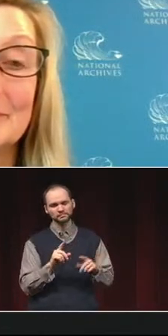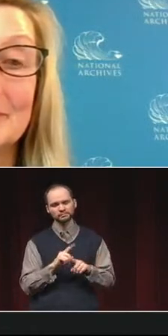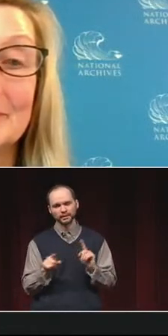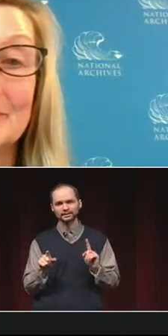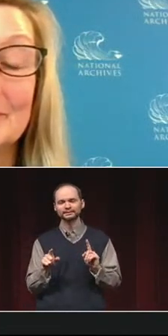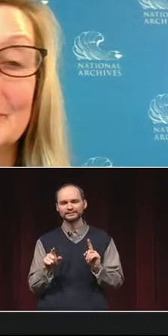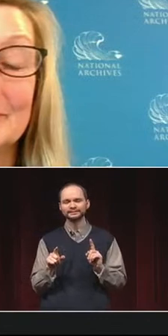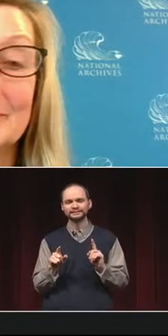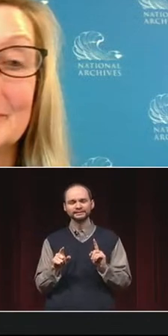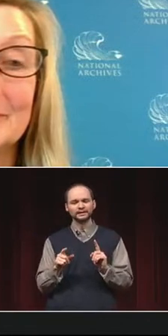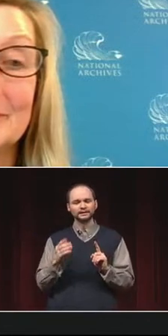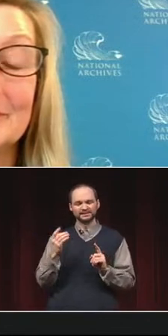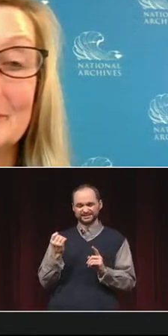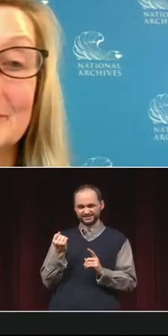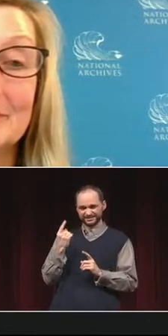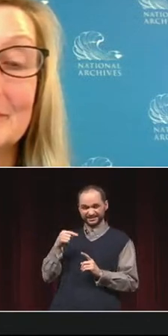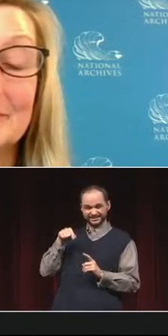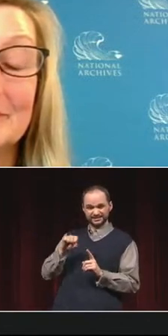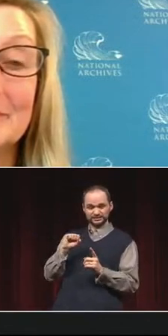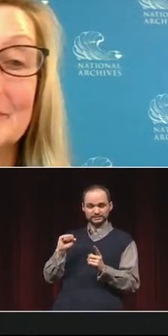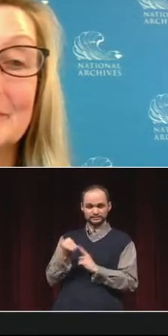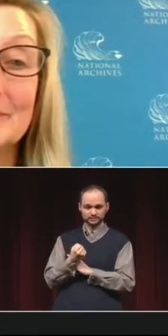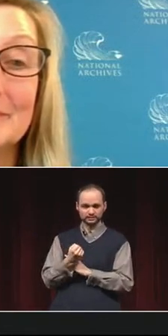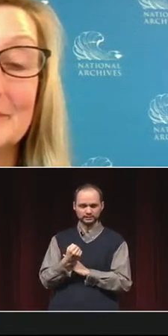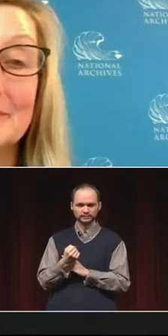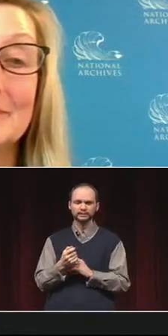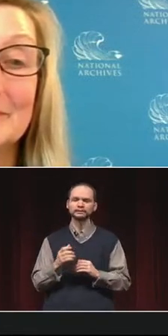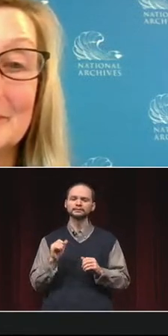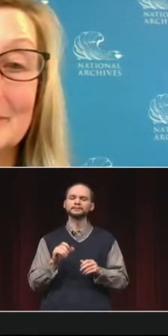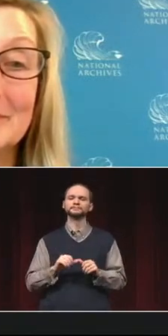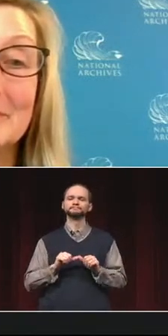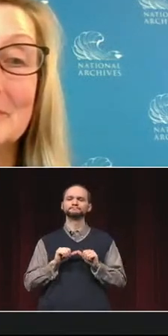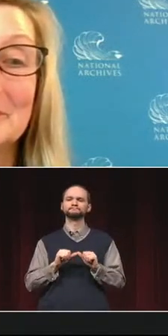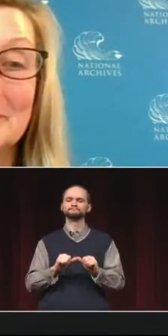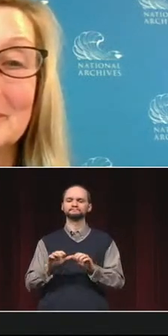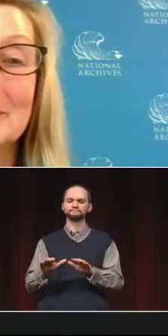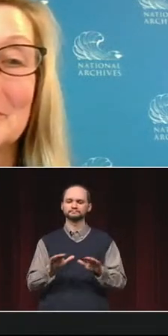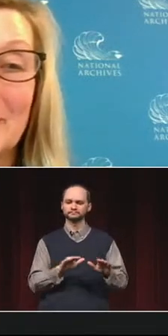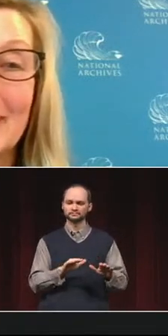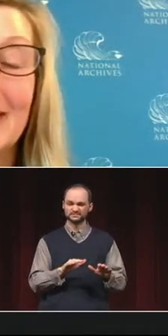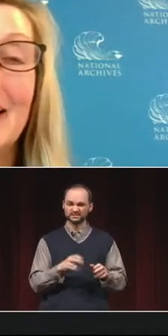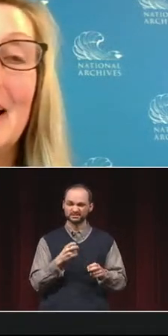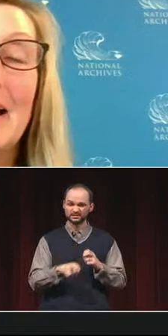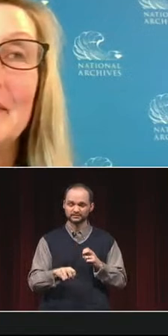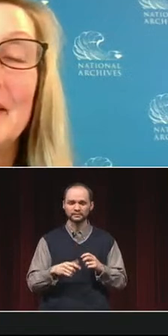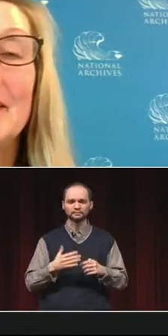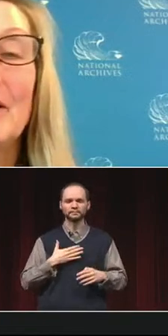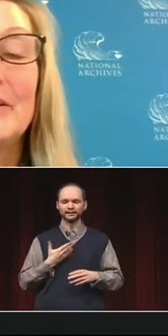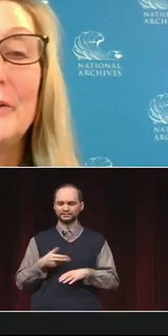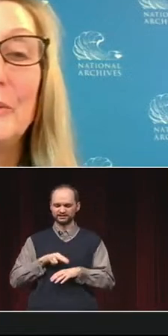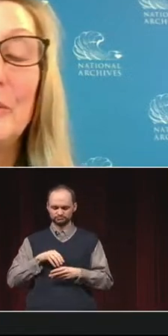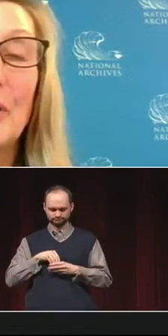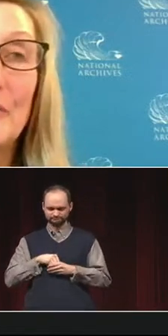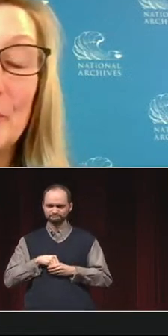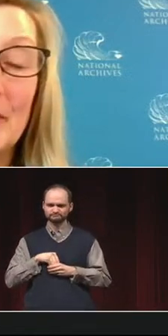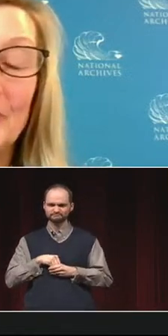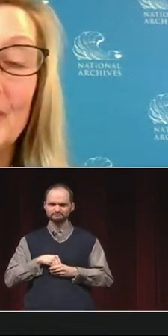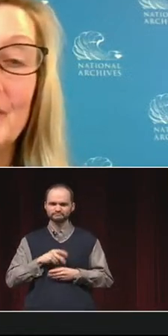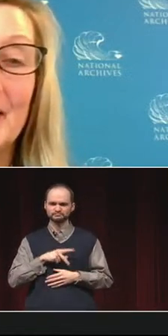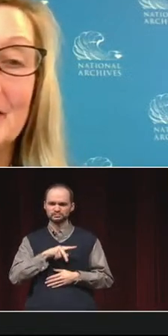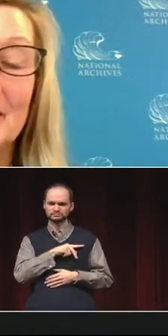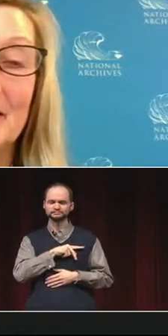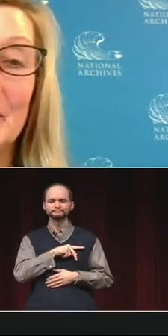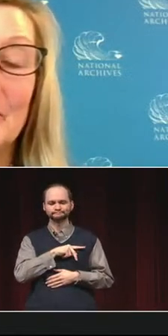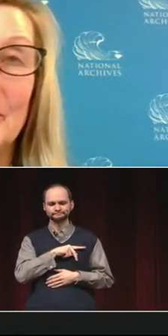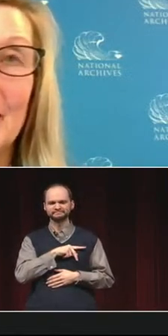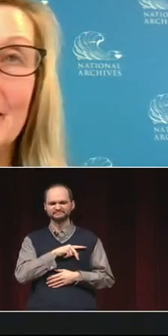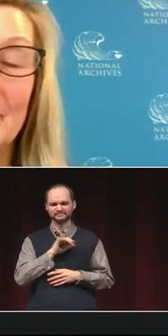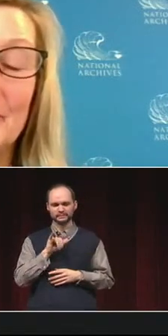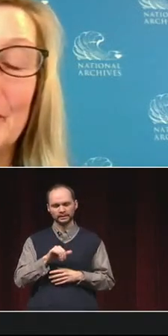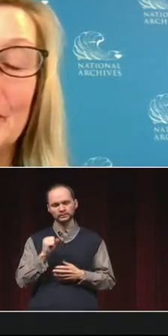keep calm which is my natural personality. >> >>: And then you also mentioned that